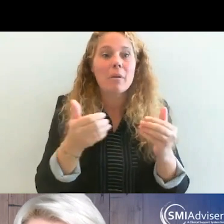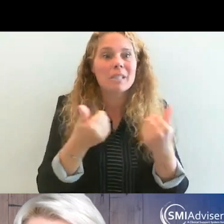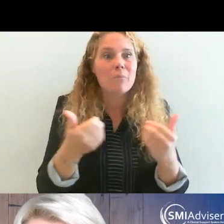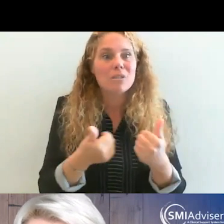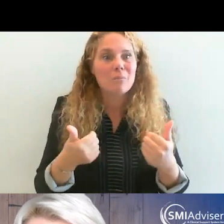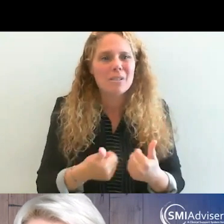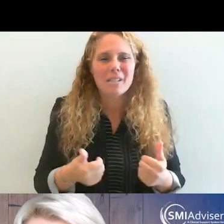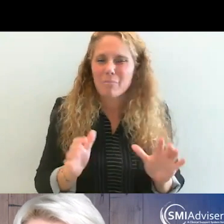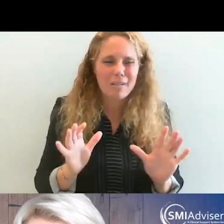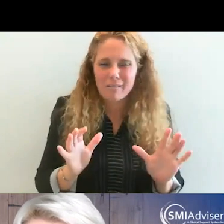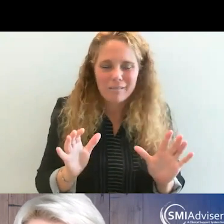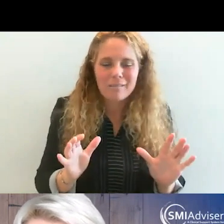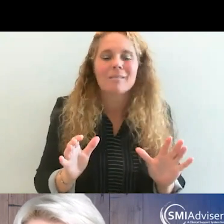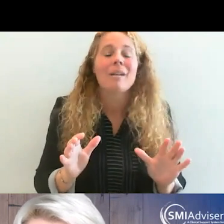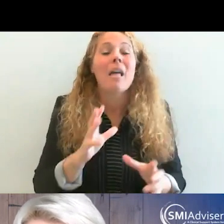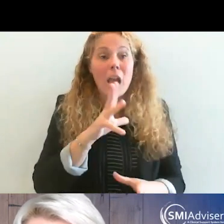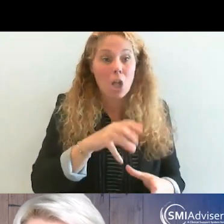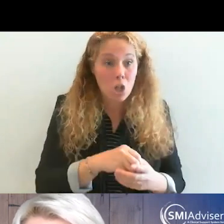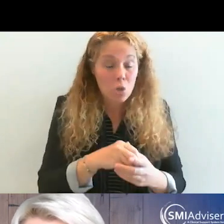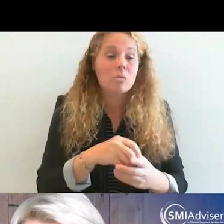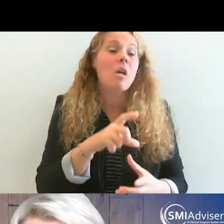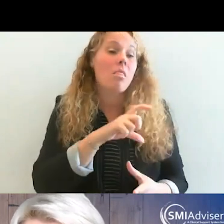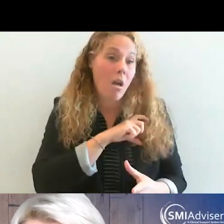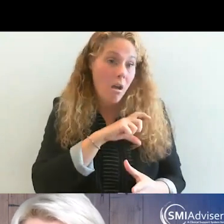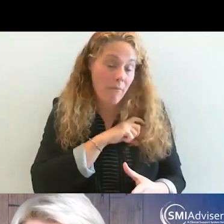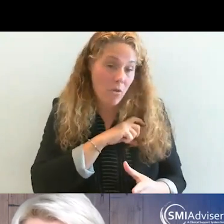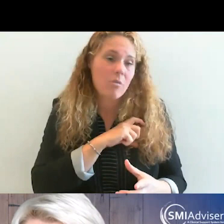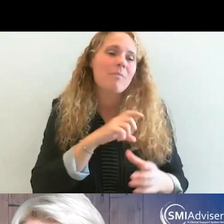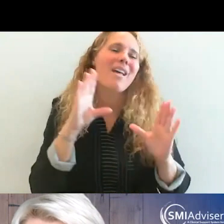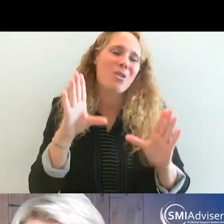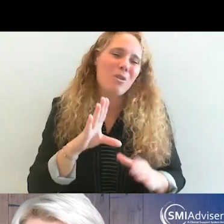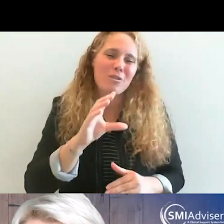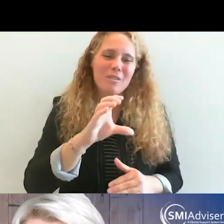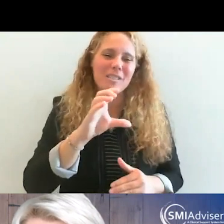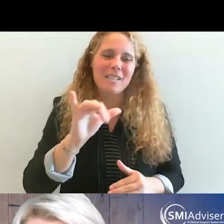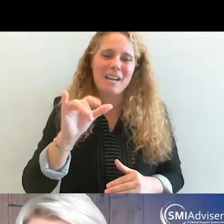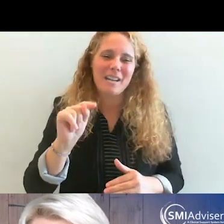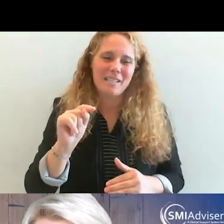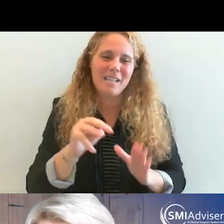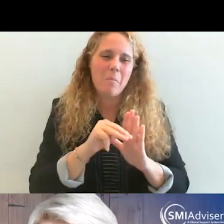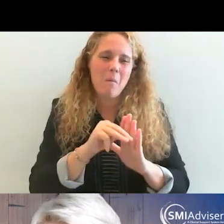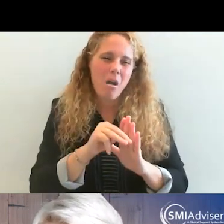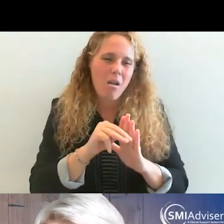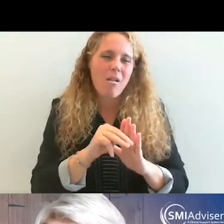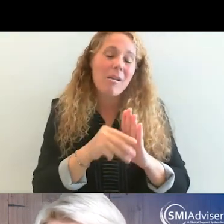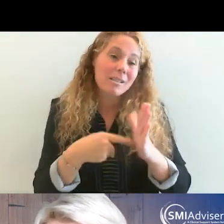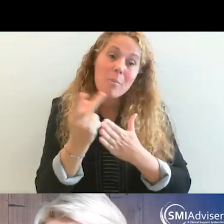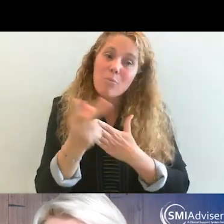IT IS REALLY A PROGRAM, THE CIT, NOT A TRAINING.